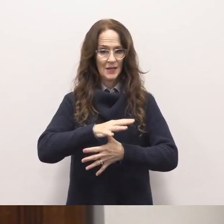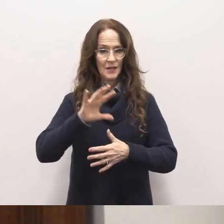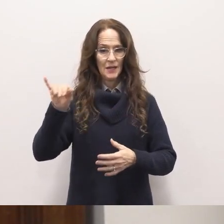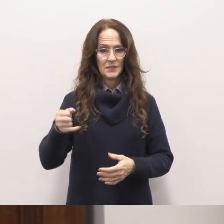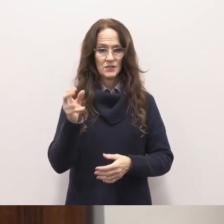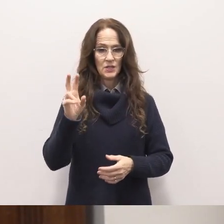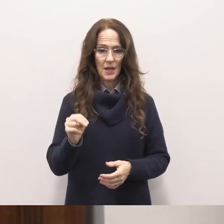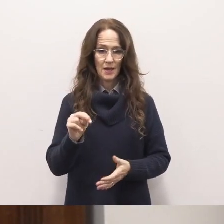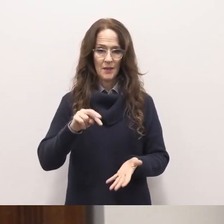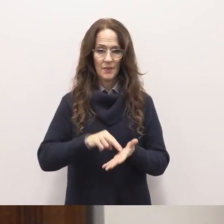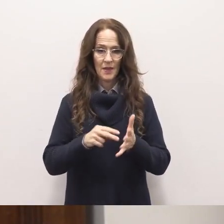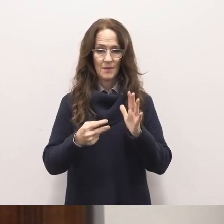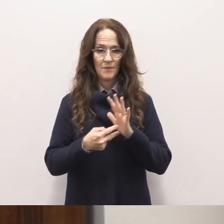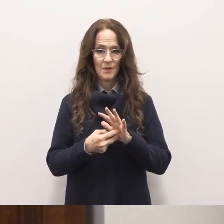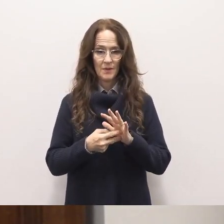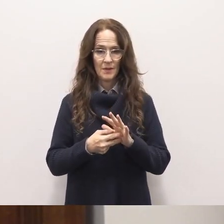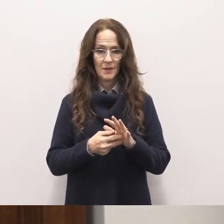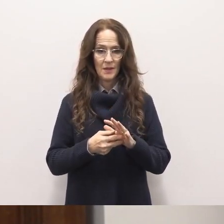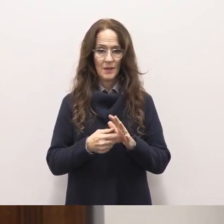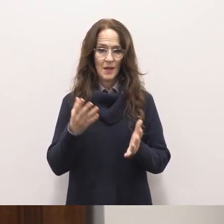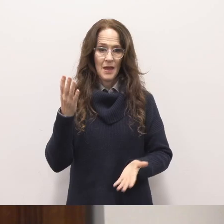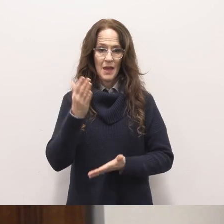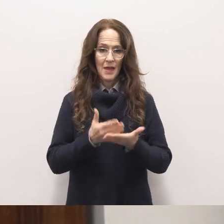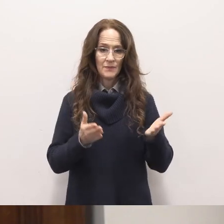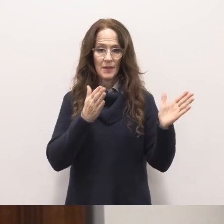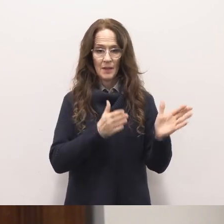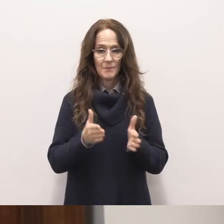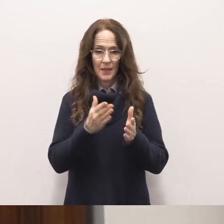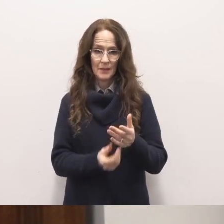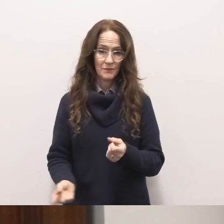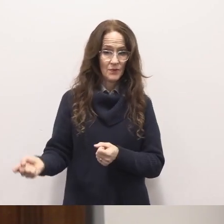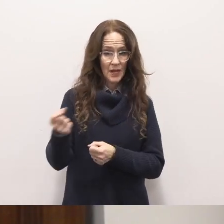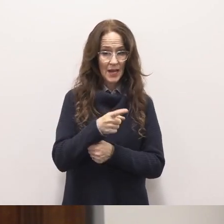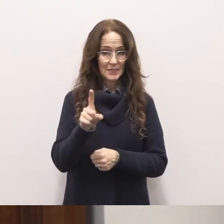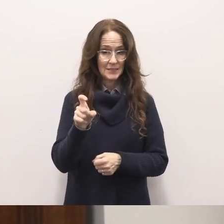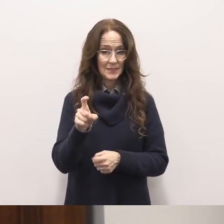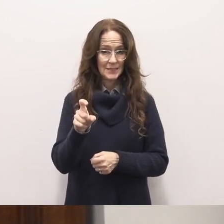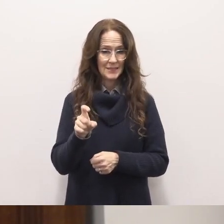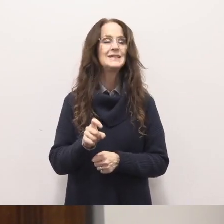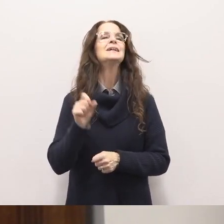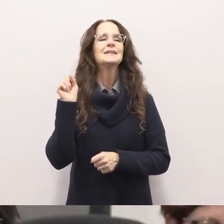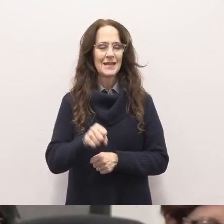So that means that you probably have some plans for next year? I do indeed.